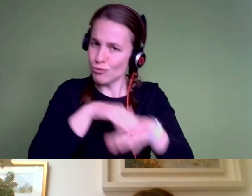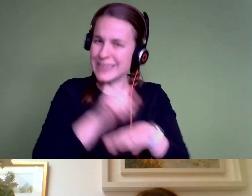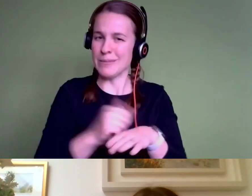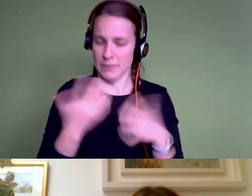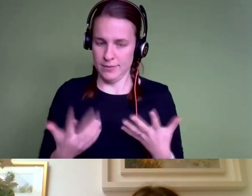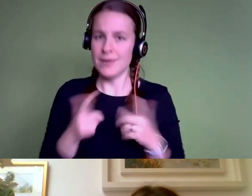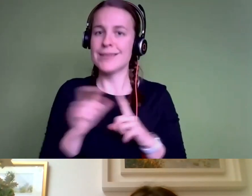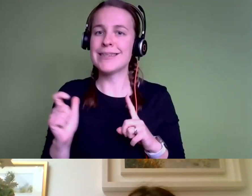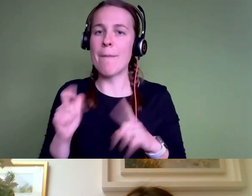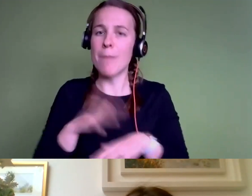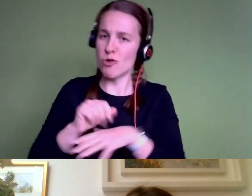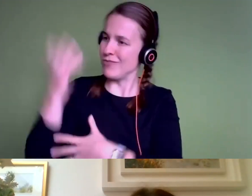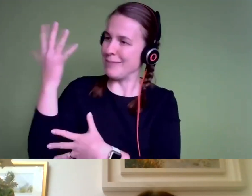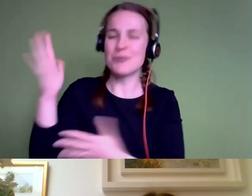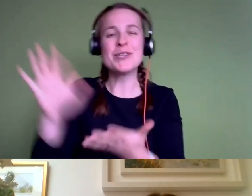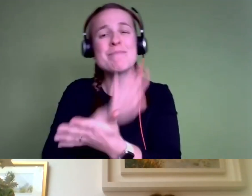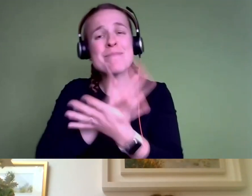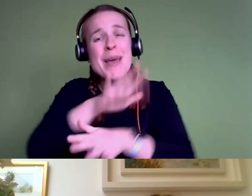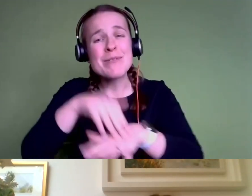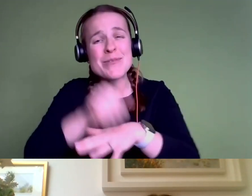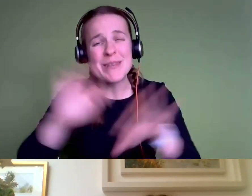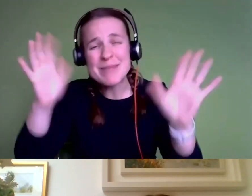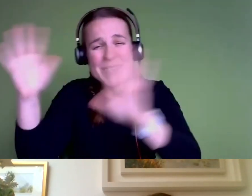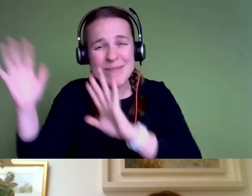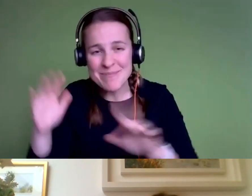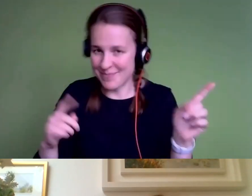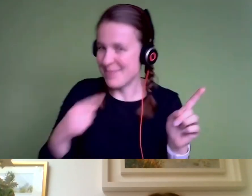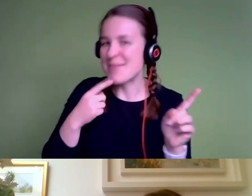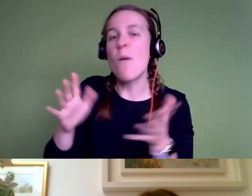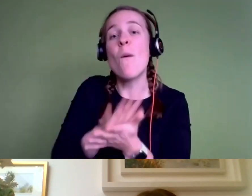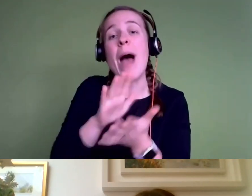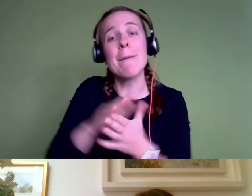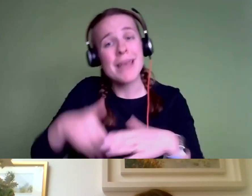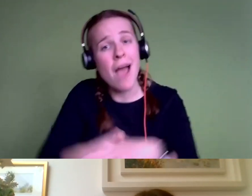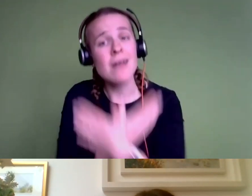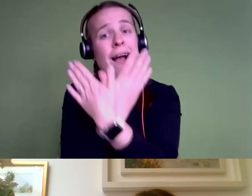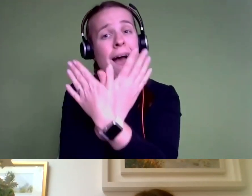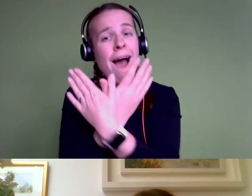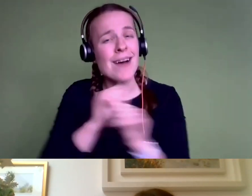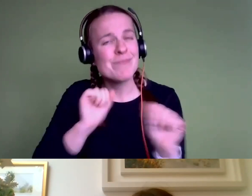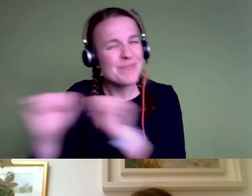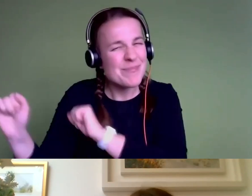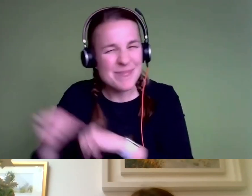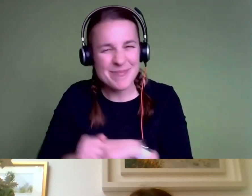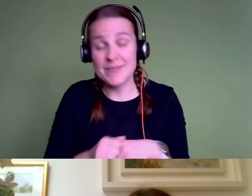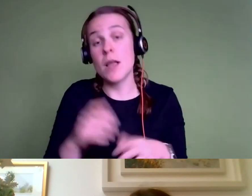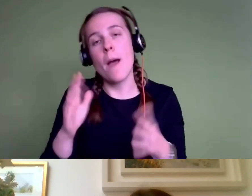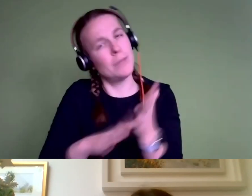differently. So thank you very much everybody for attending today, and as I say,